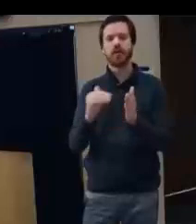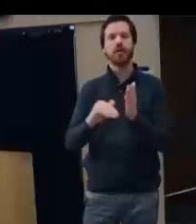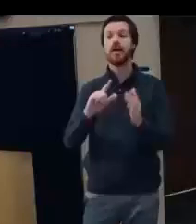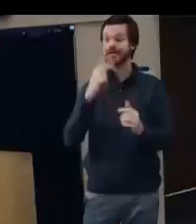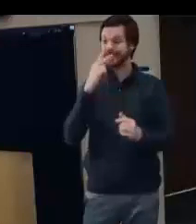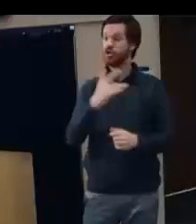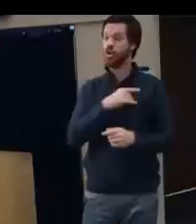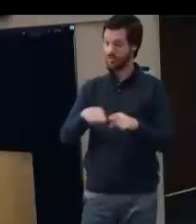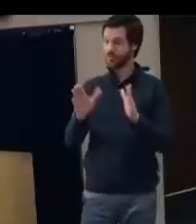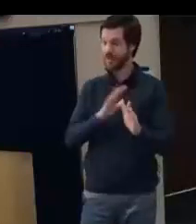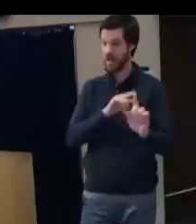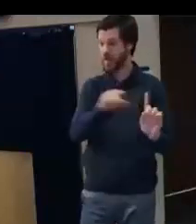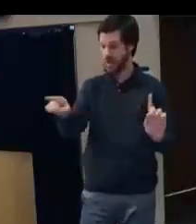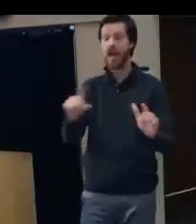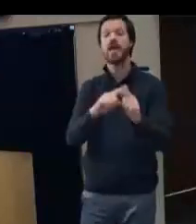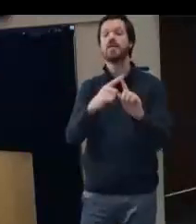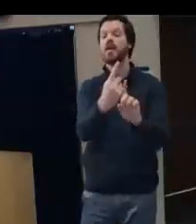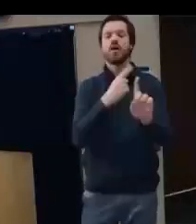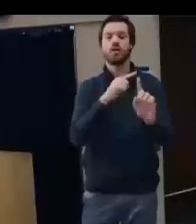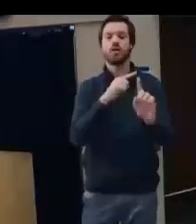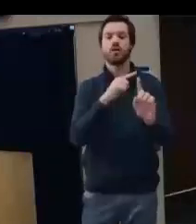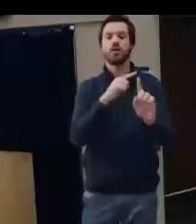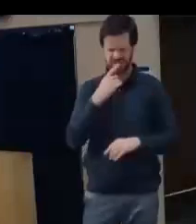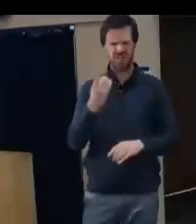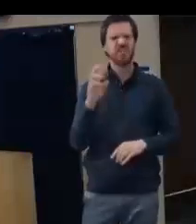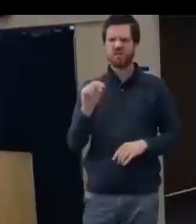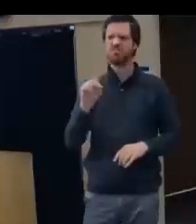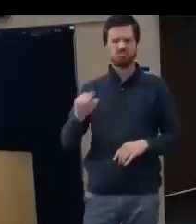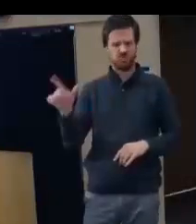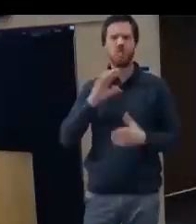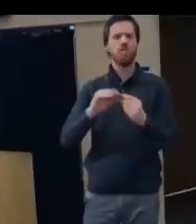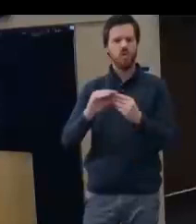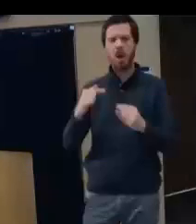they see me afterwards and they say you know um Dr nazer said that um that I was doing really